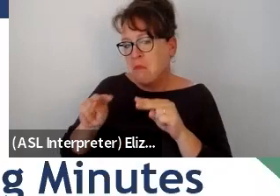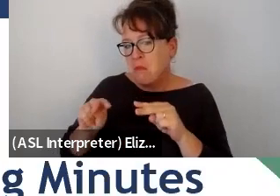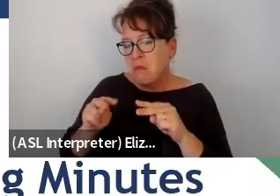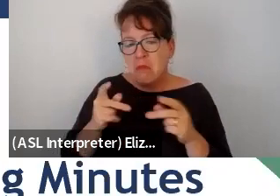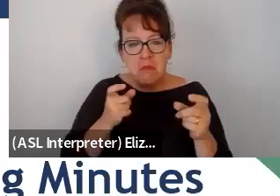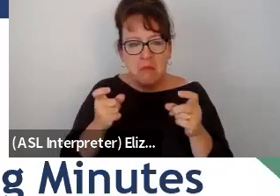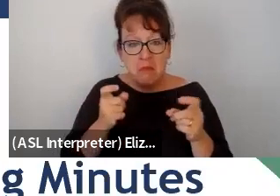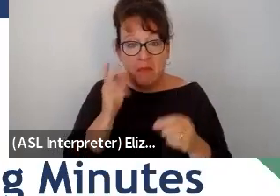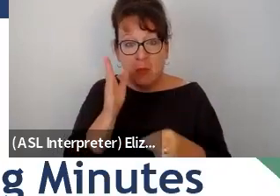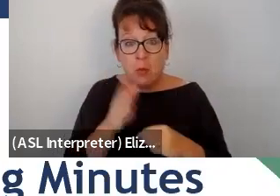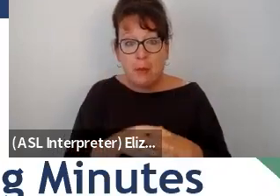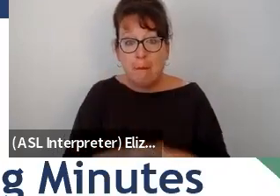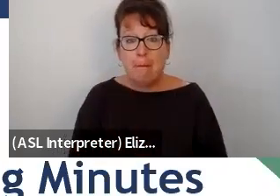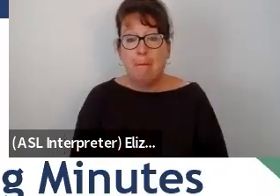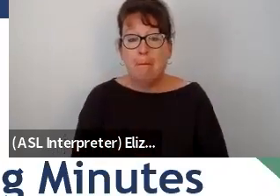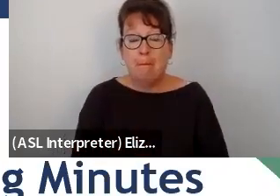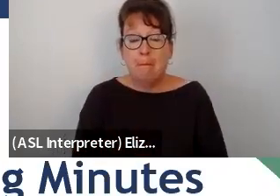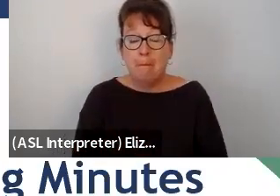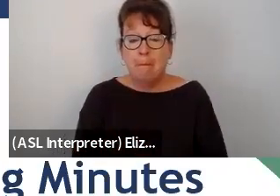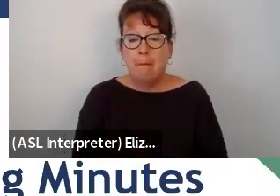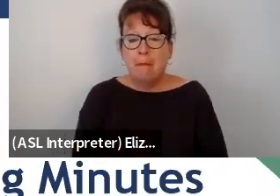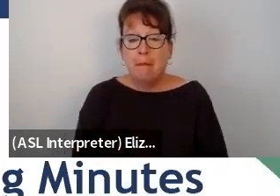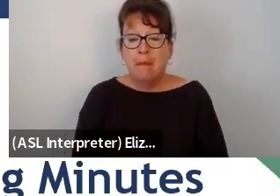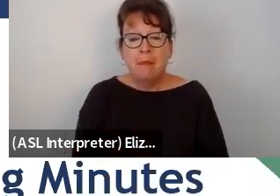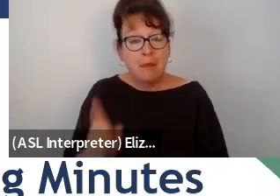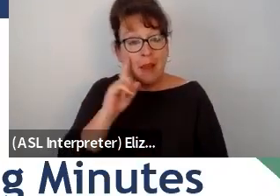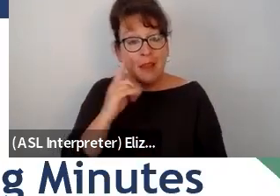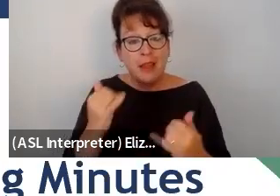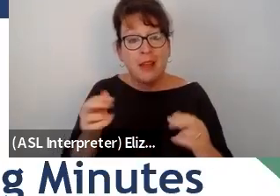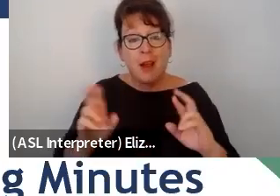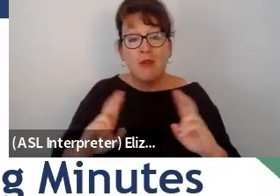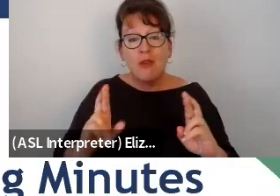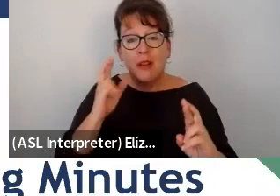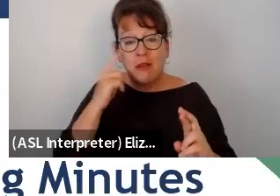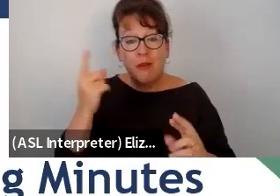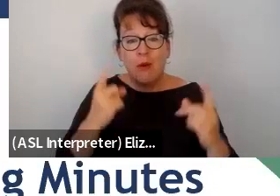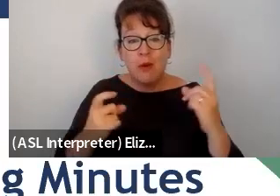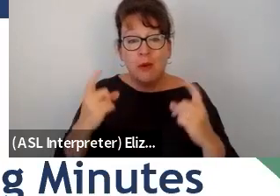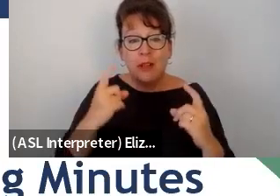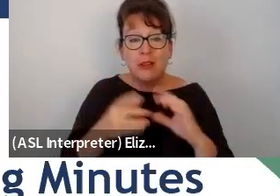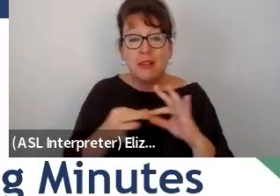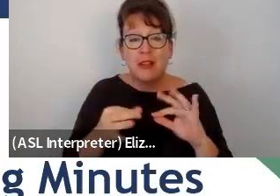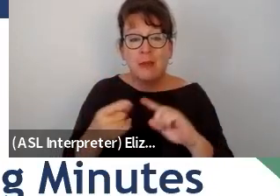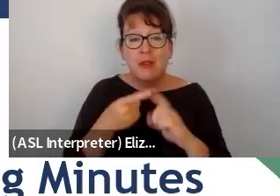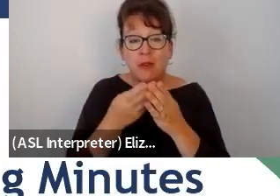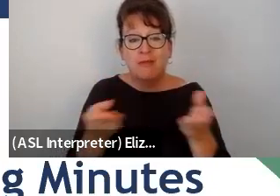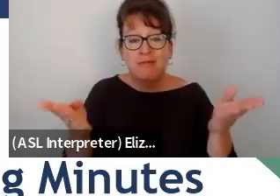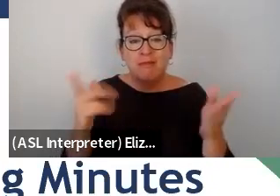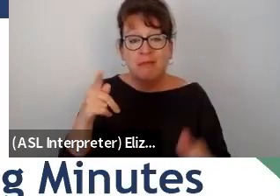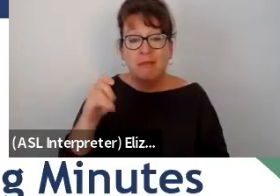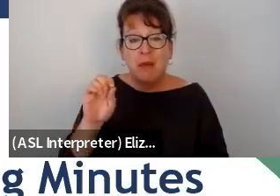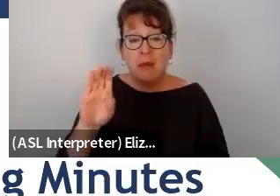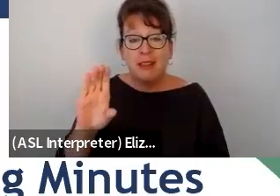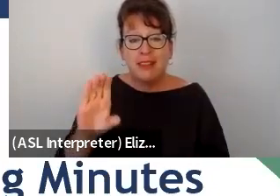and Climate Division here at EPA. And the folks that you'll hear from today are part of our team